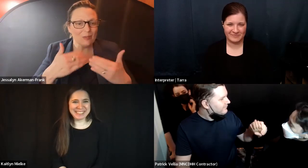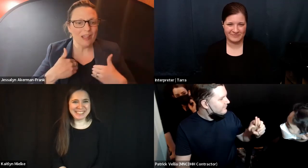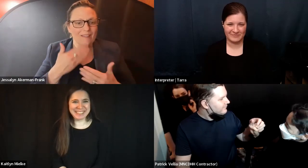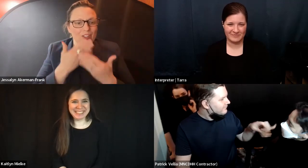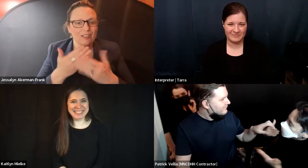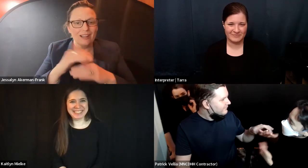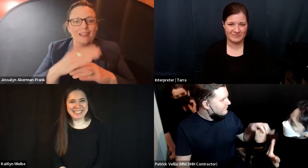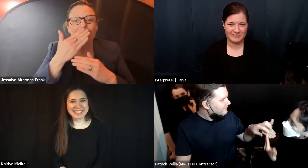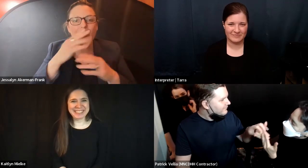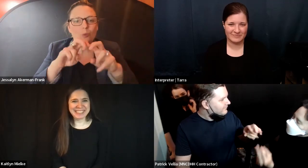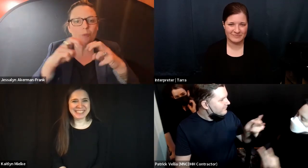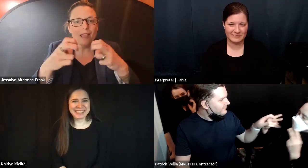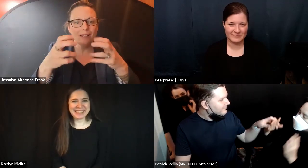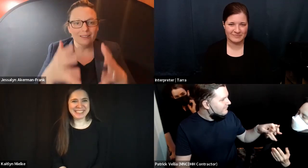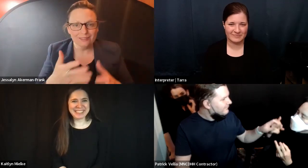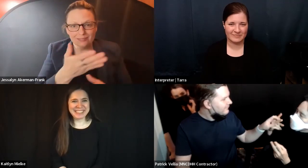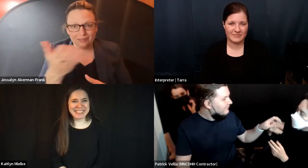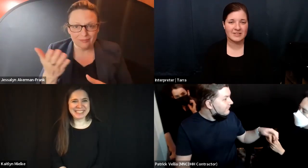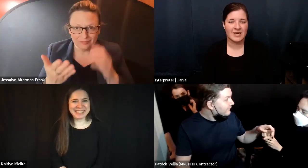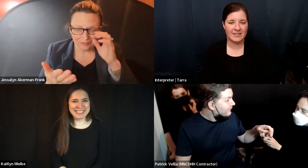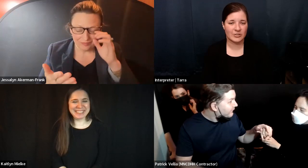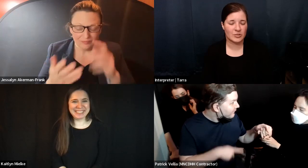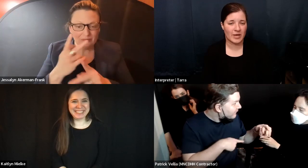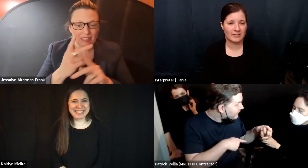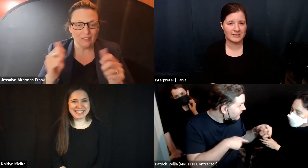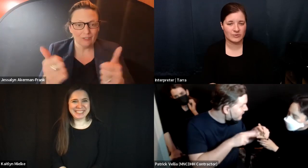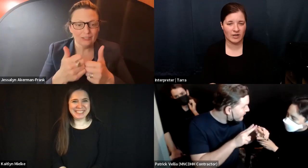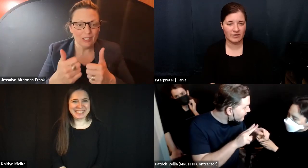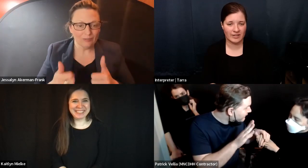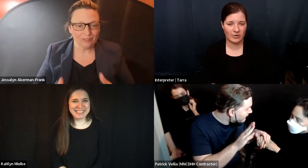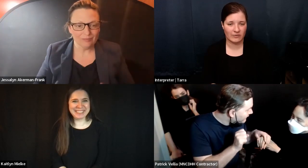Kaitlyn: We just want to thank our PBS viewers, PBS, we want to thank all of our viewers.